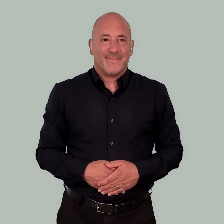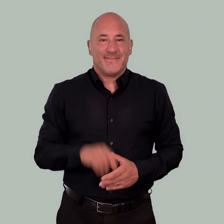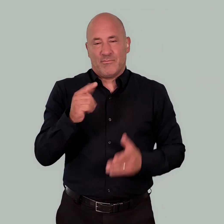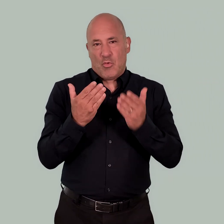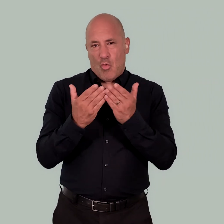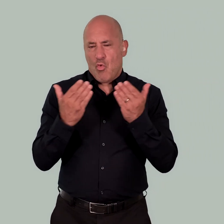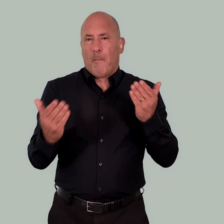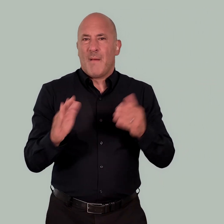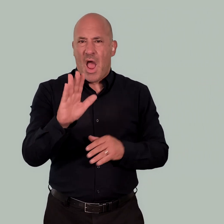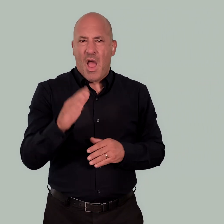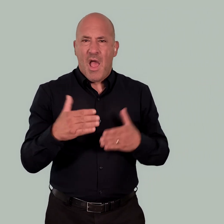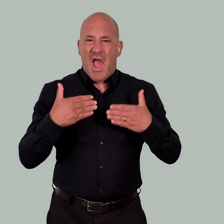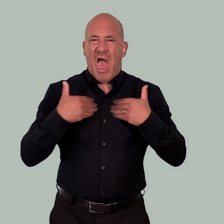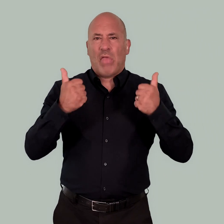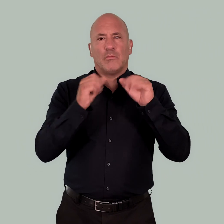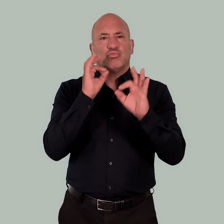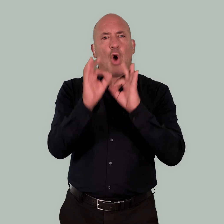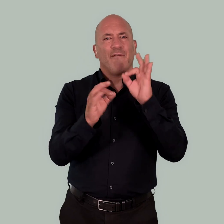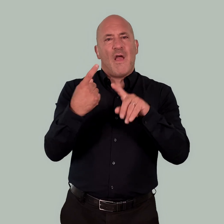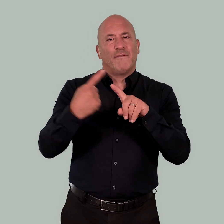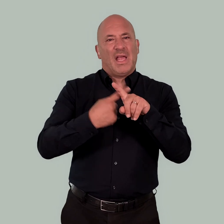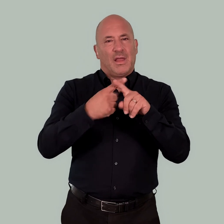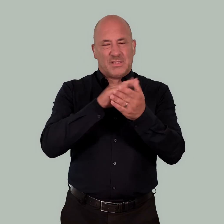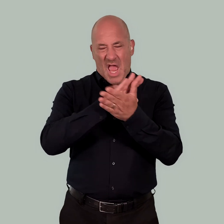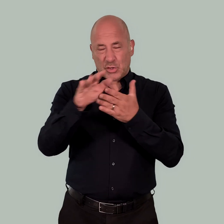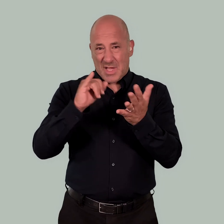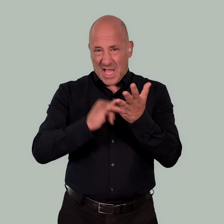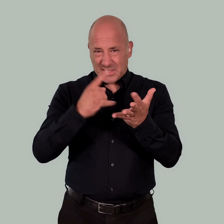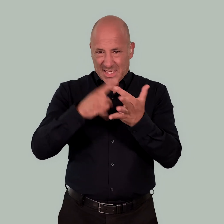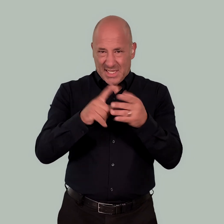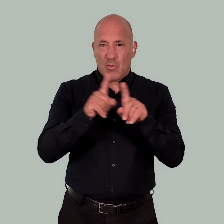2.7 In contrast, the Health Survey for England (HSE)